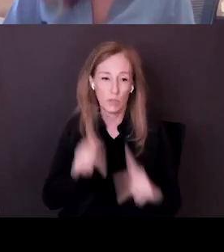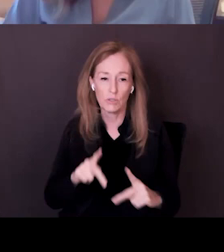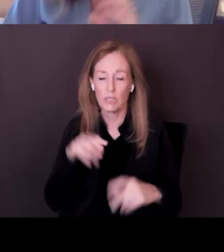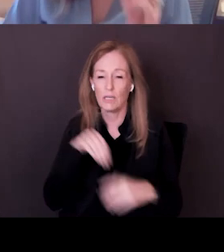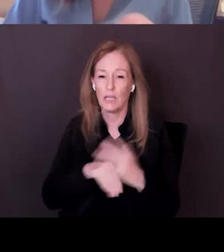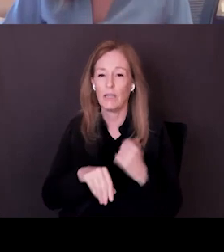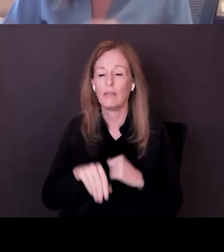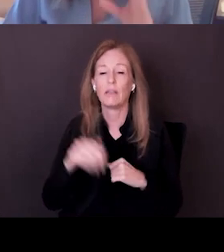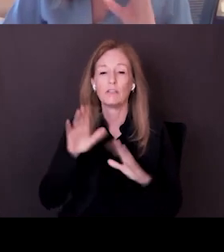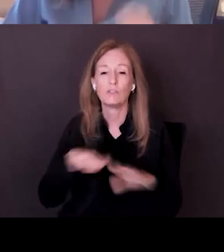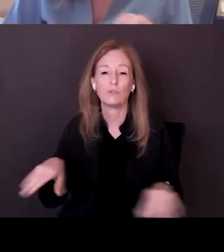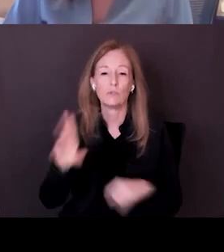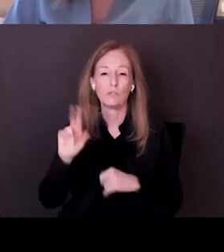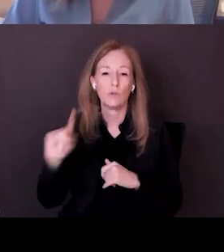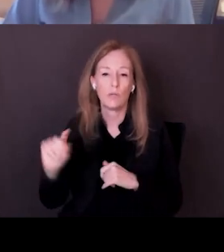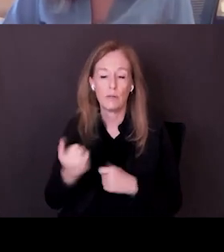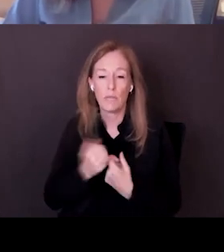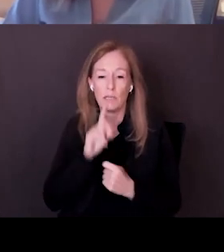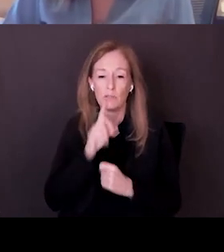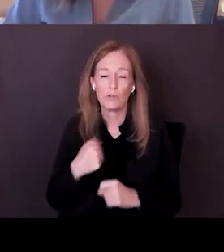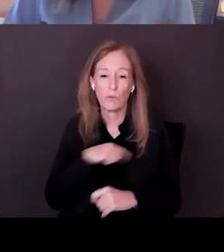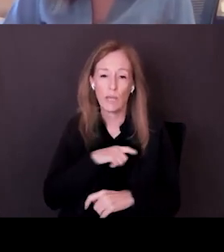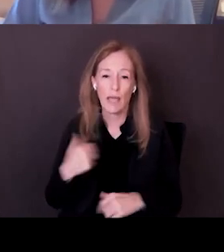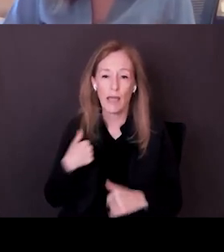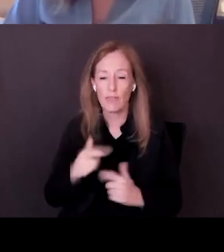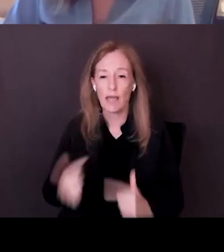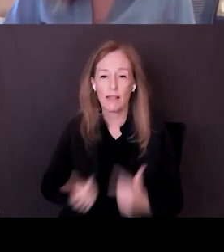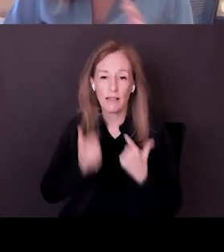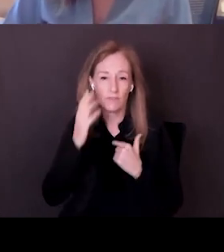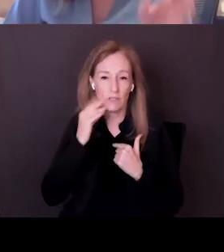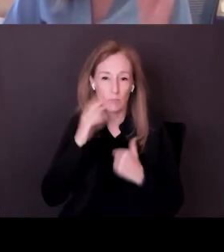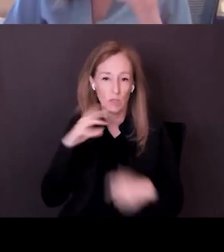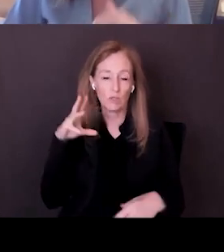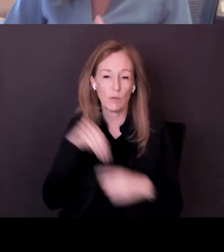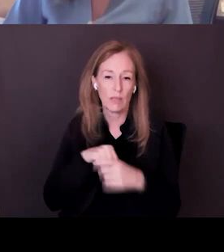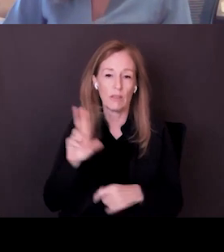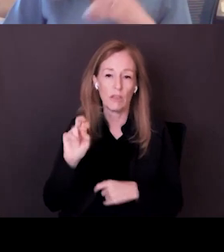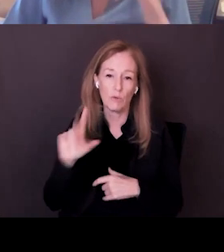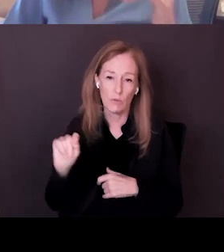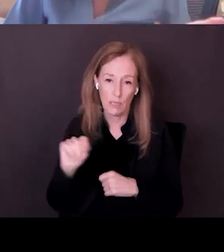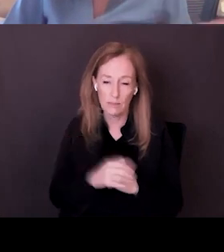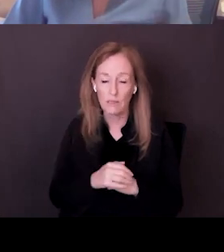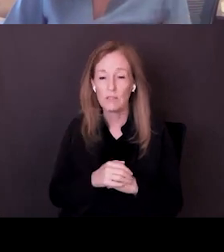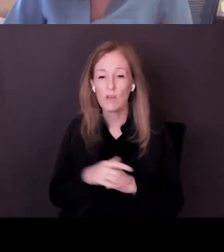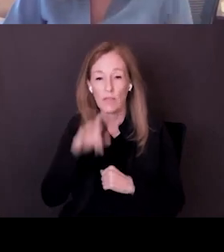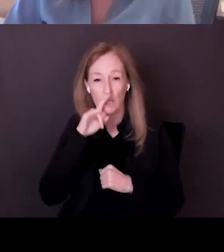THE LIVED EXPERIENCE IN THE MIND SET AND SO THE KIDS AND PARENTS